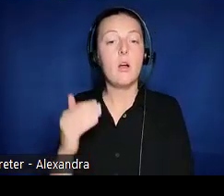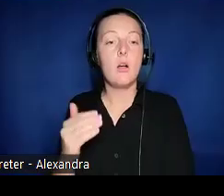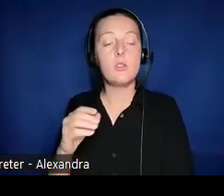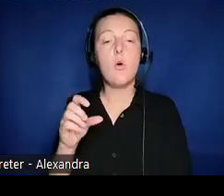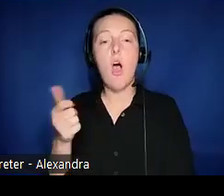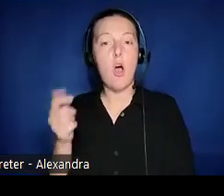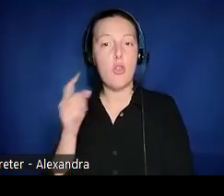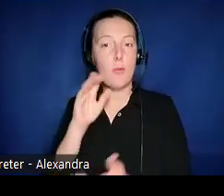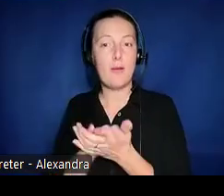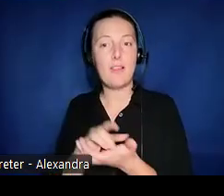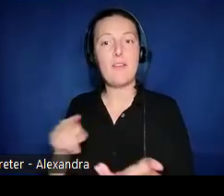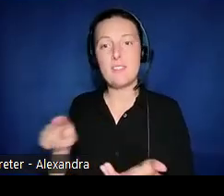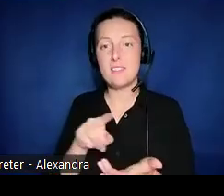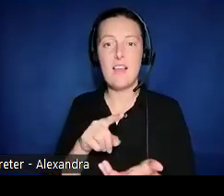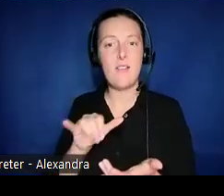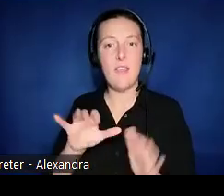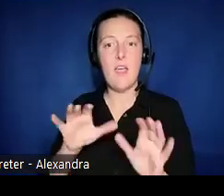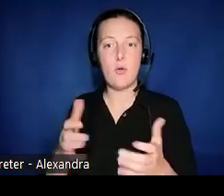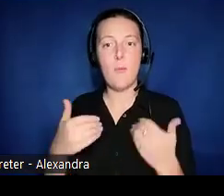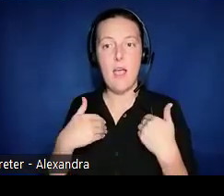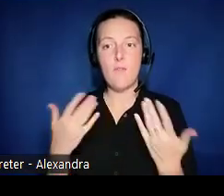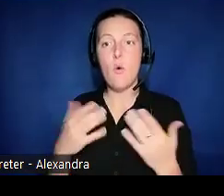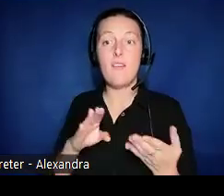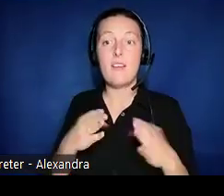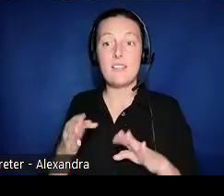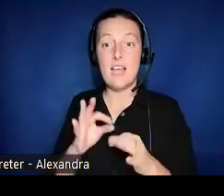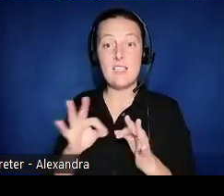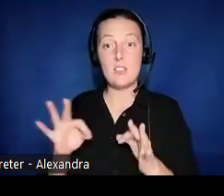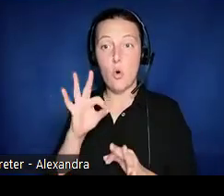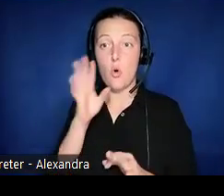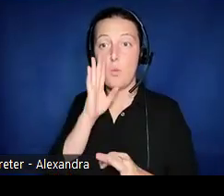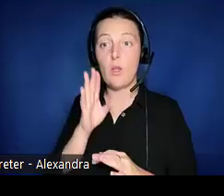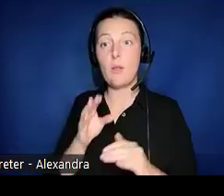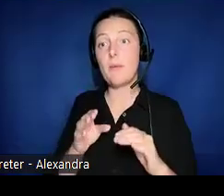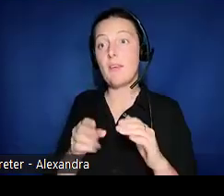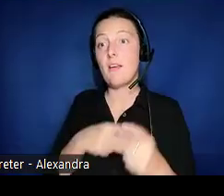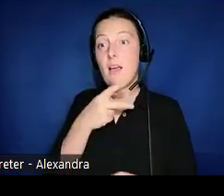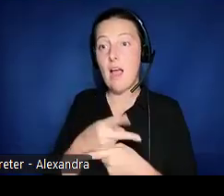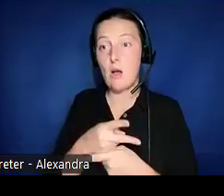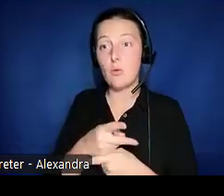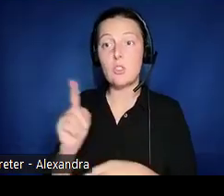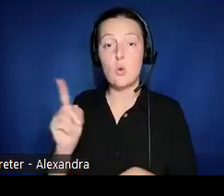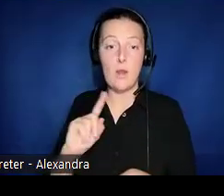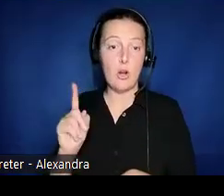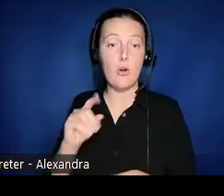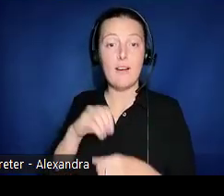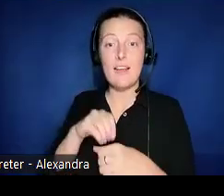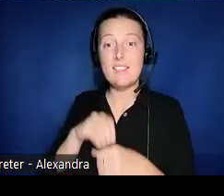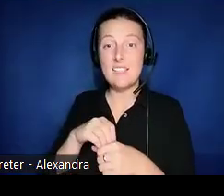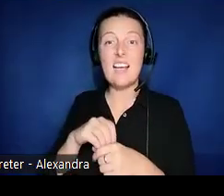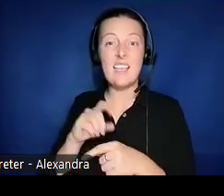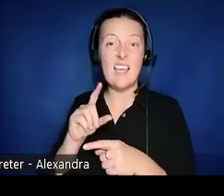they had was that um dead souls are housed inside legumes like like beans. Um a weird a weird group.